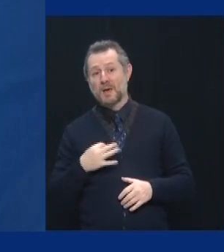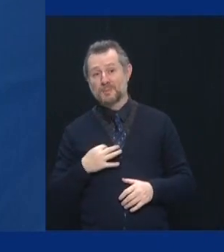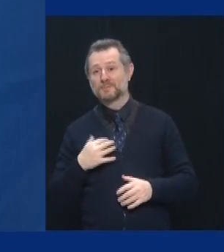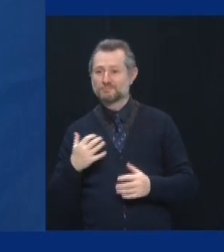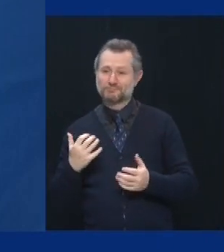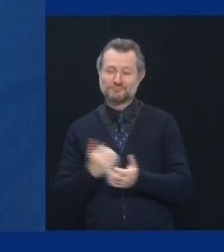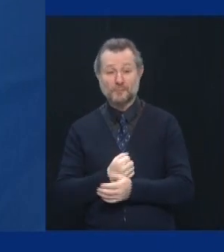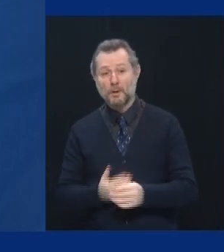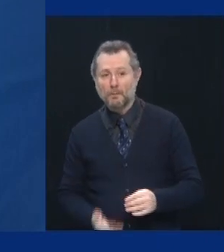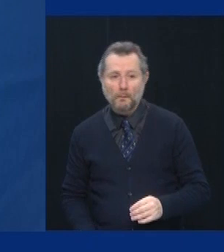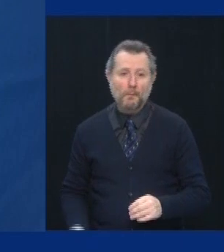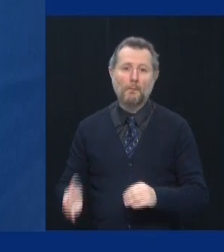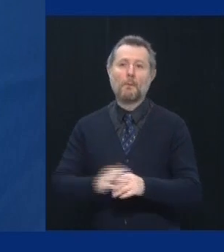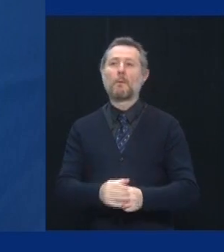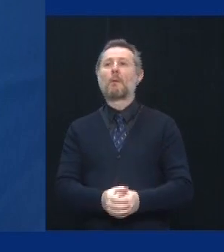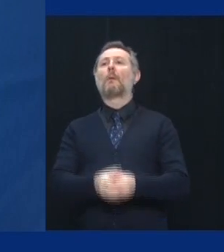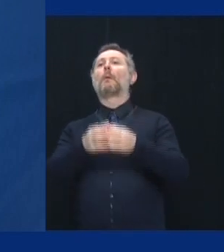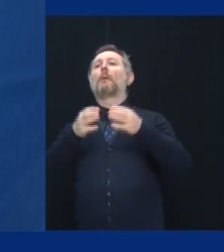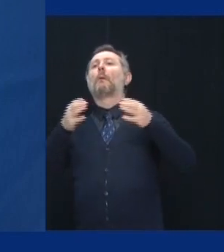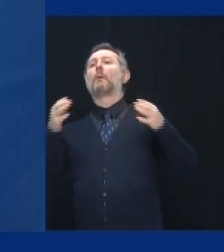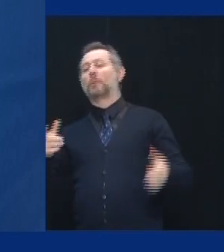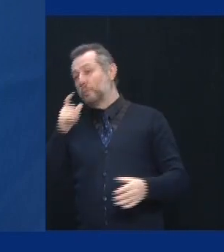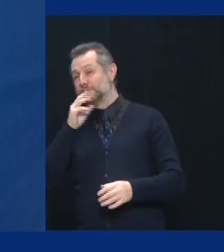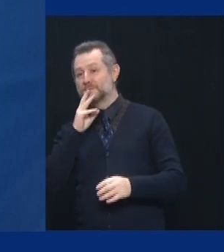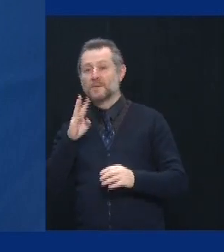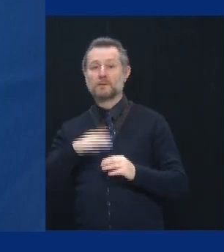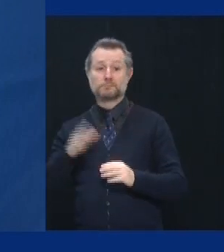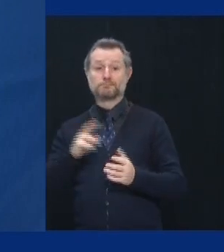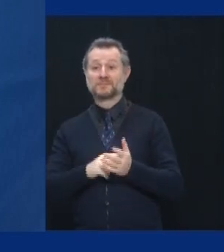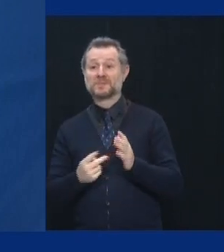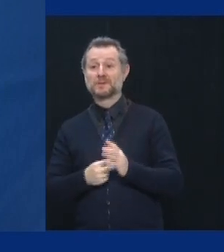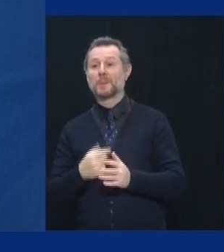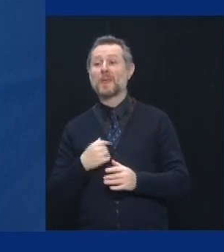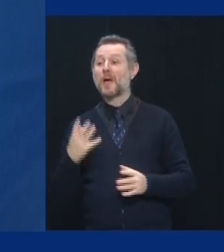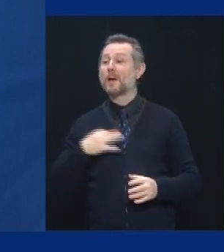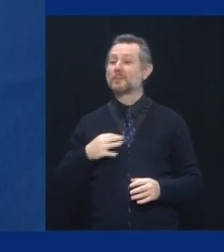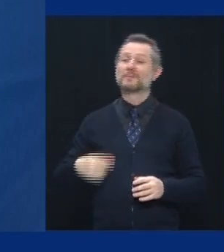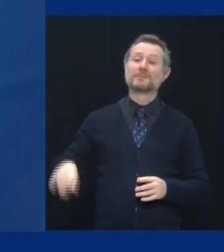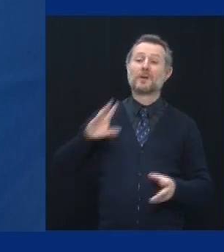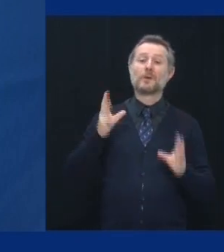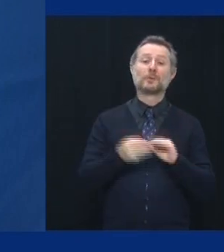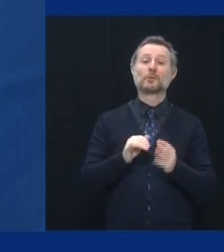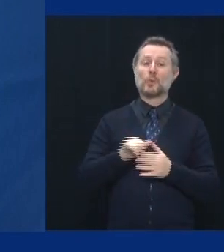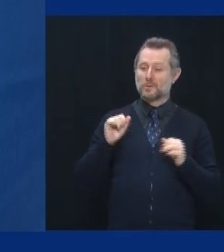159 THE FIRST WEEK, 156, 239 AND SO THERE WAS NO INCREASE. BUT THERE WAS A TREMENDOUS